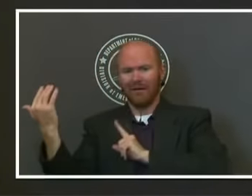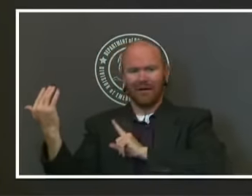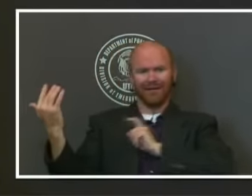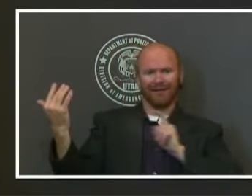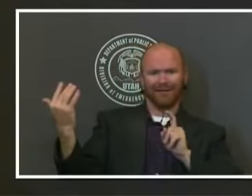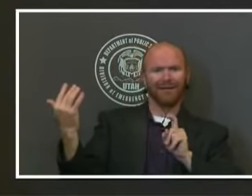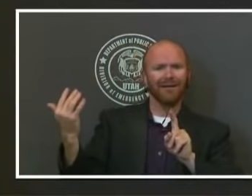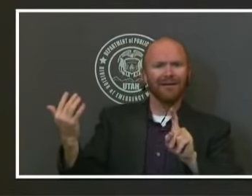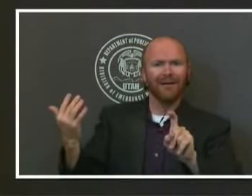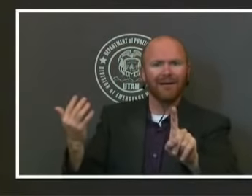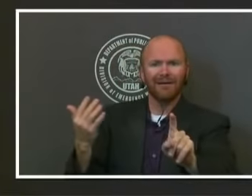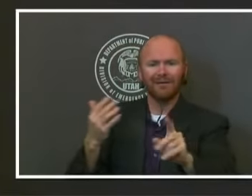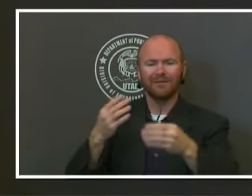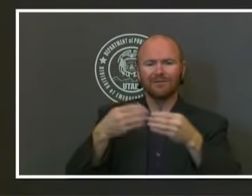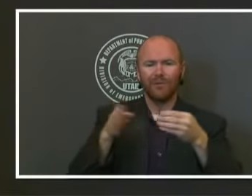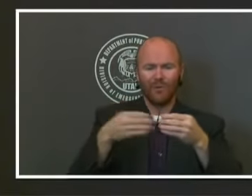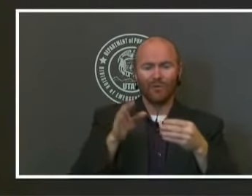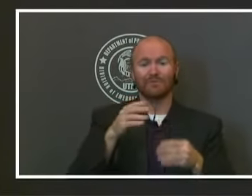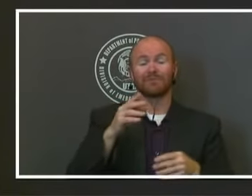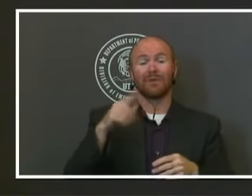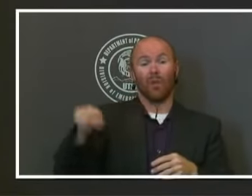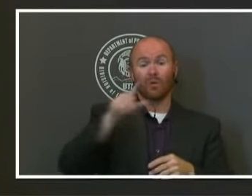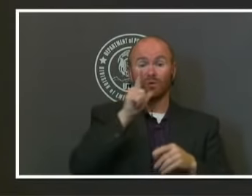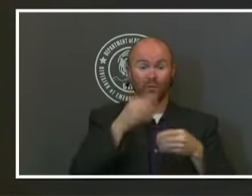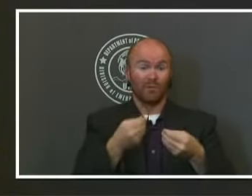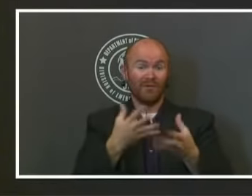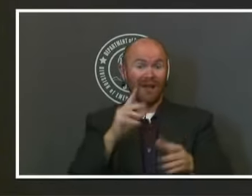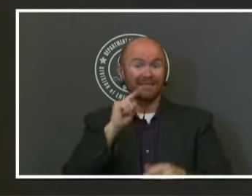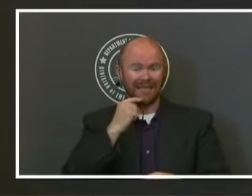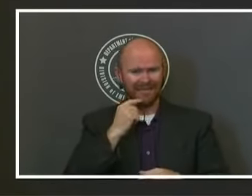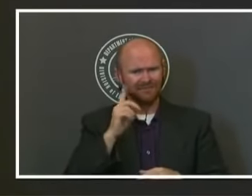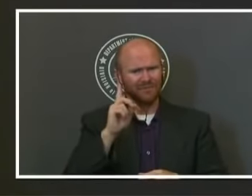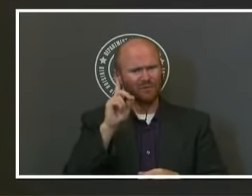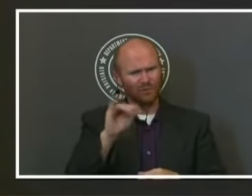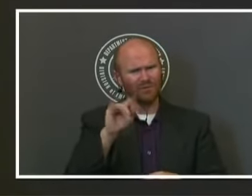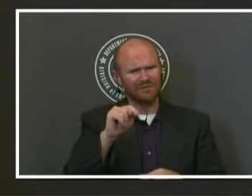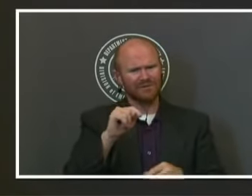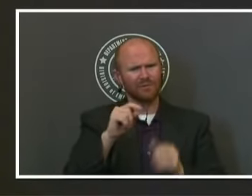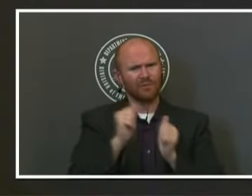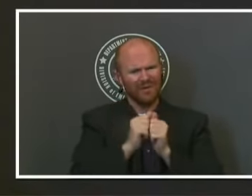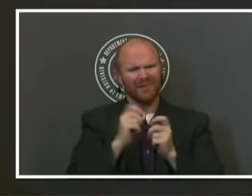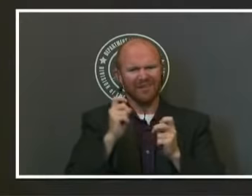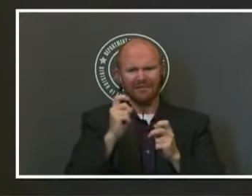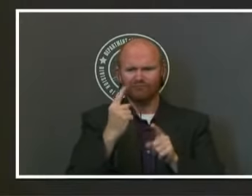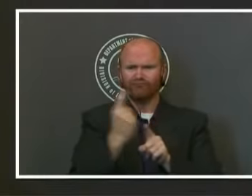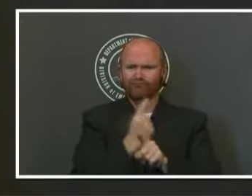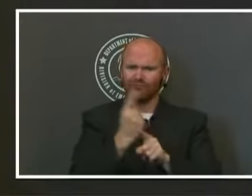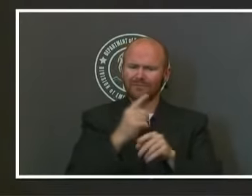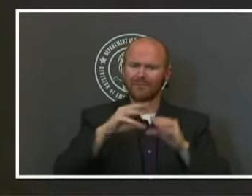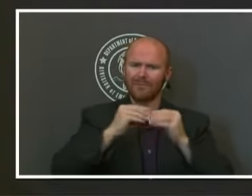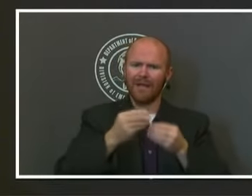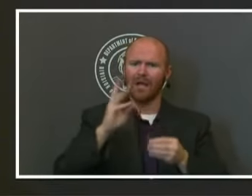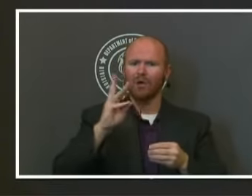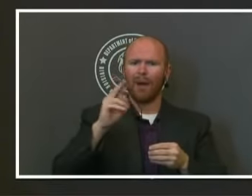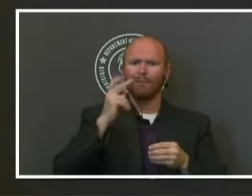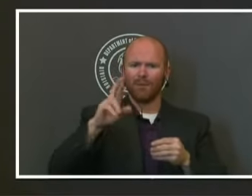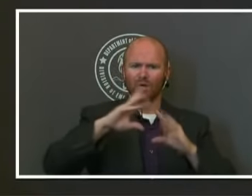vas also involving trick or treating also provide the candy